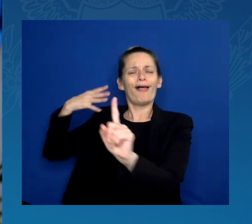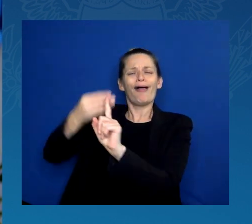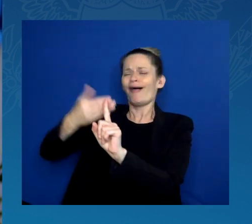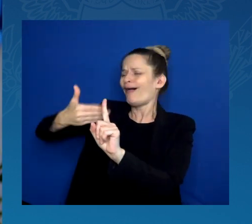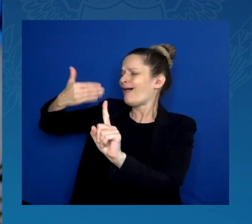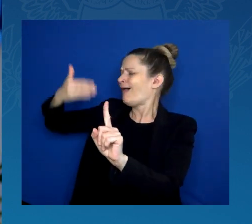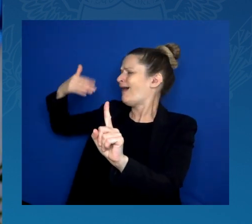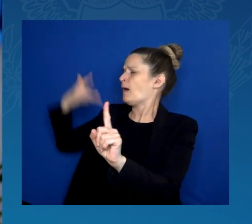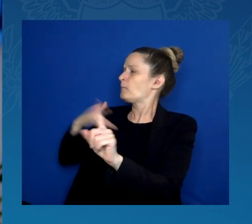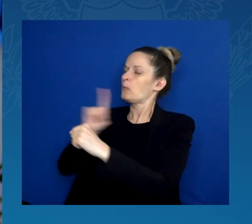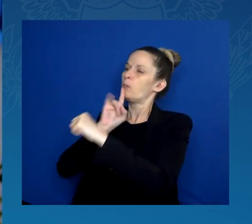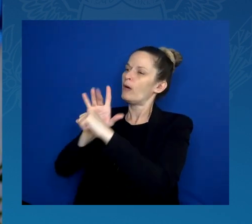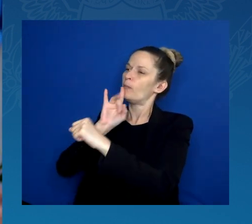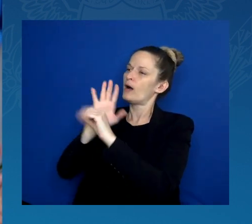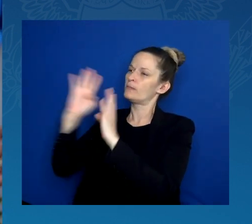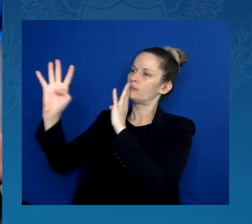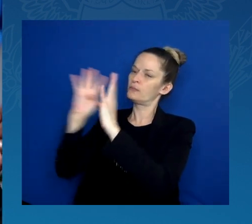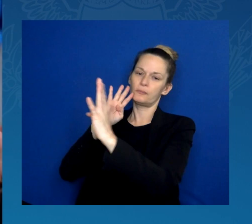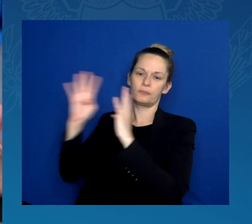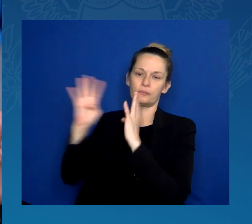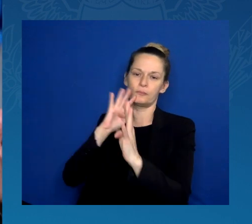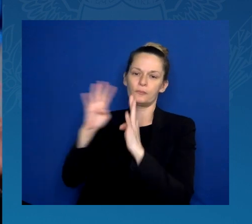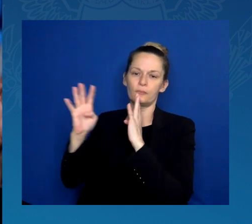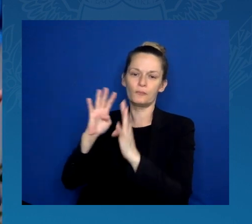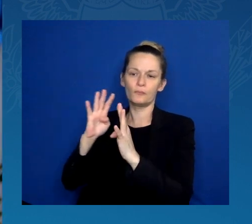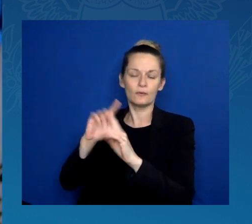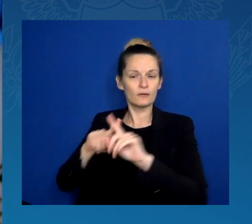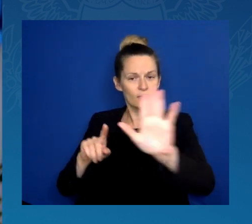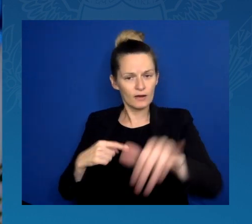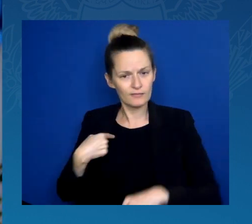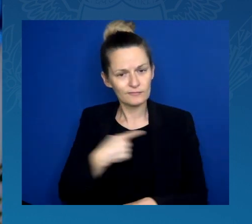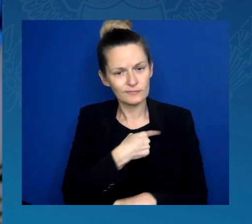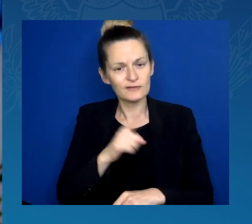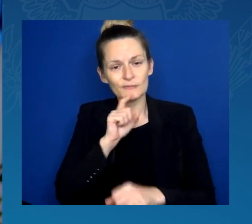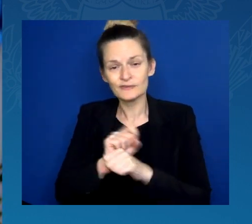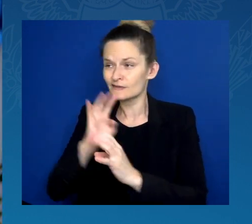And today, you are helping to bring that investment